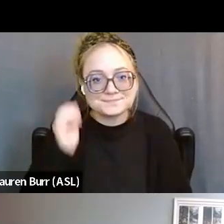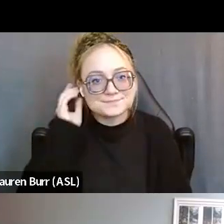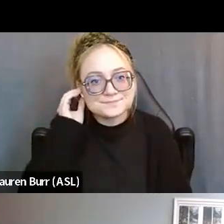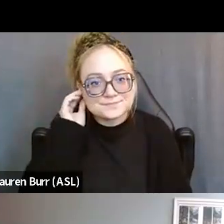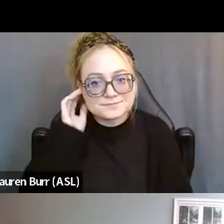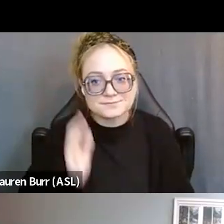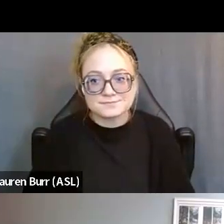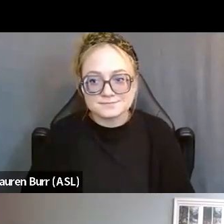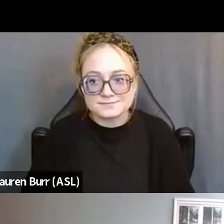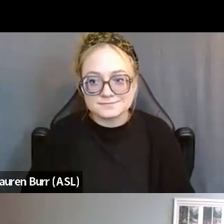Okay, great.